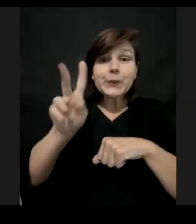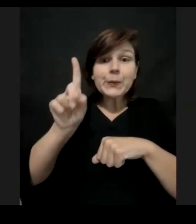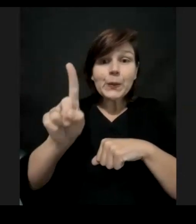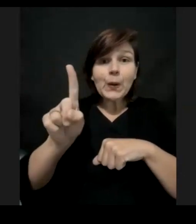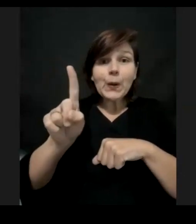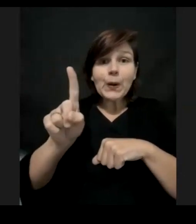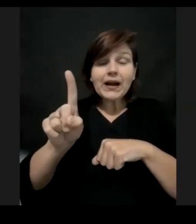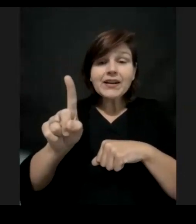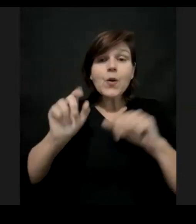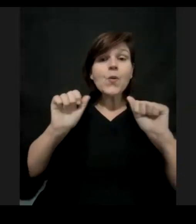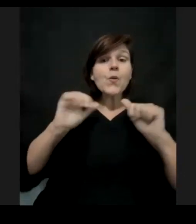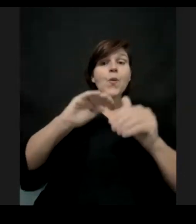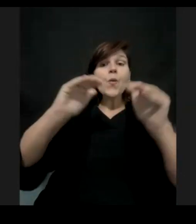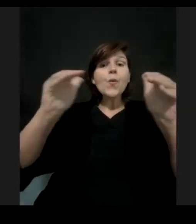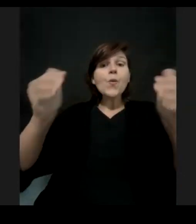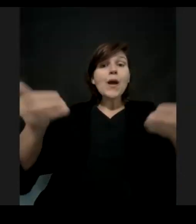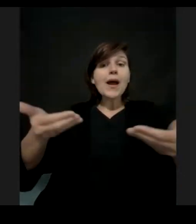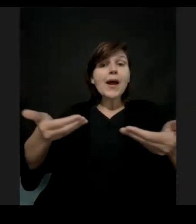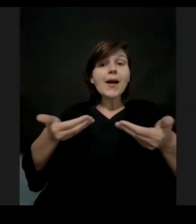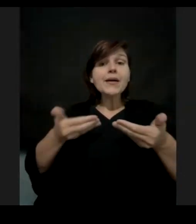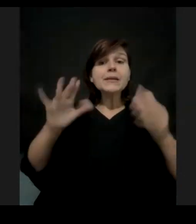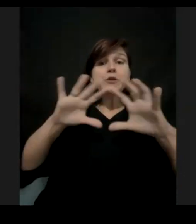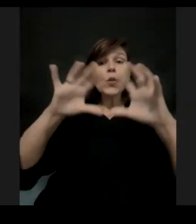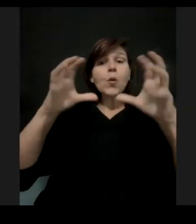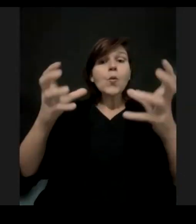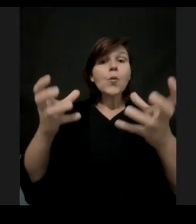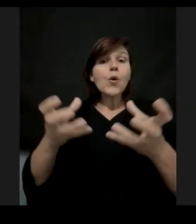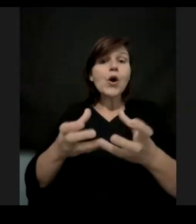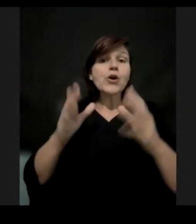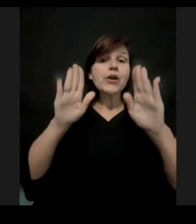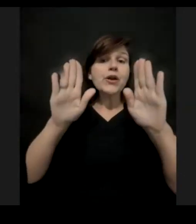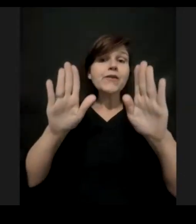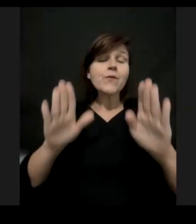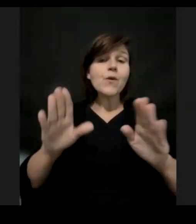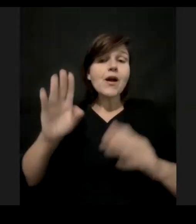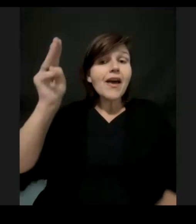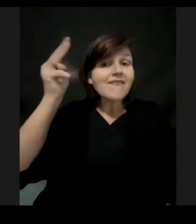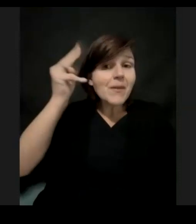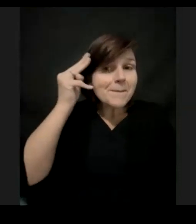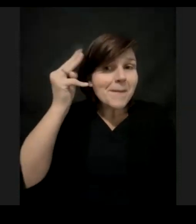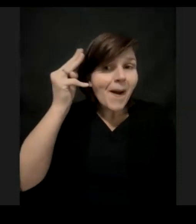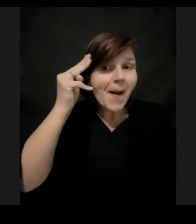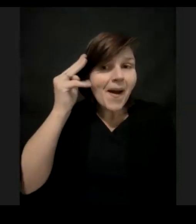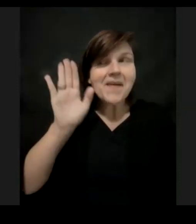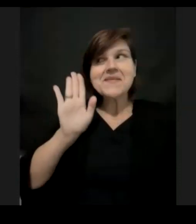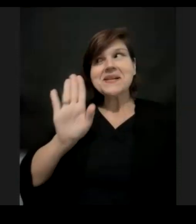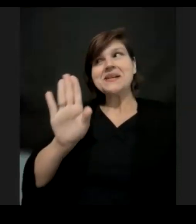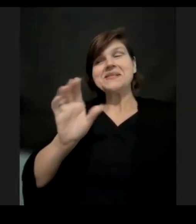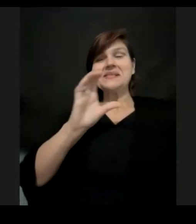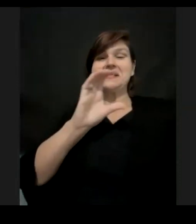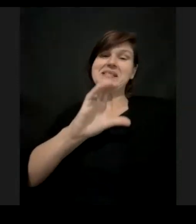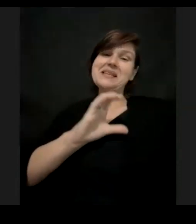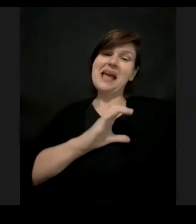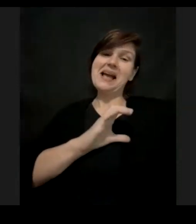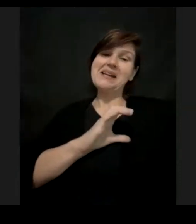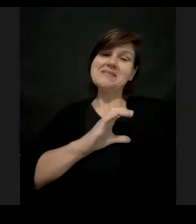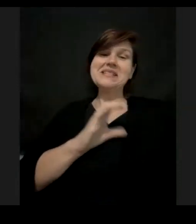∂ ∂ Welcome to the Wonderful World of Marvin. He's such a character. He’s so charming.